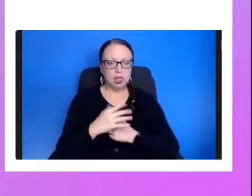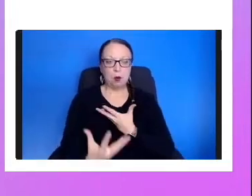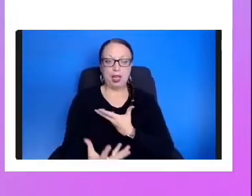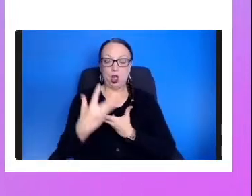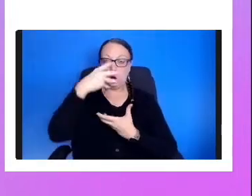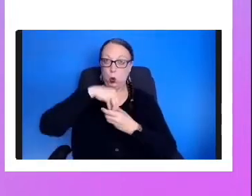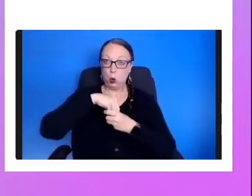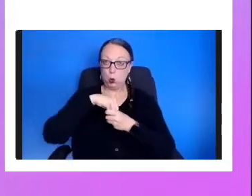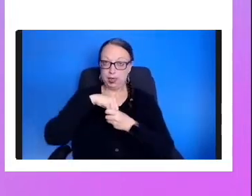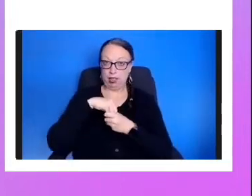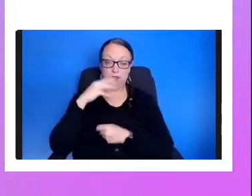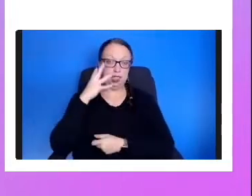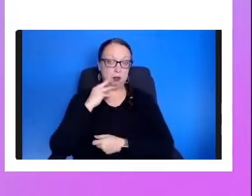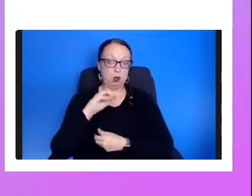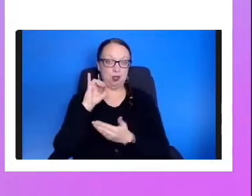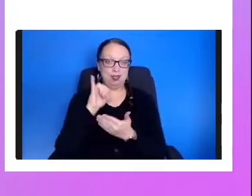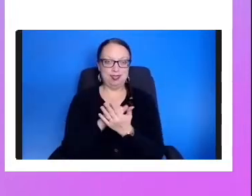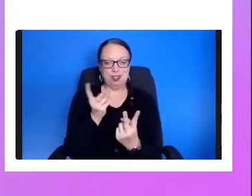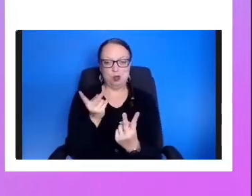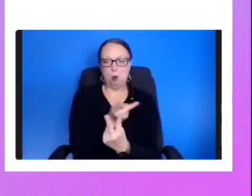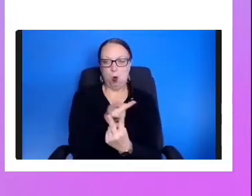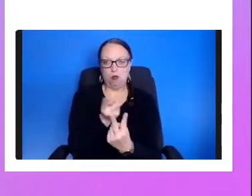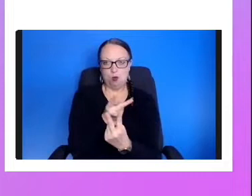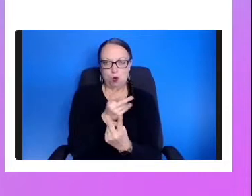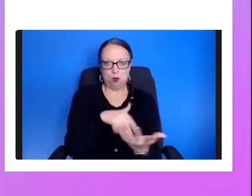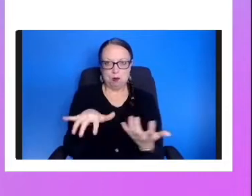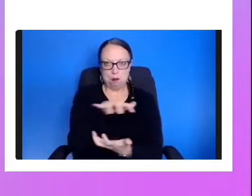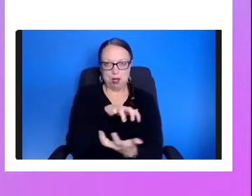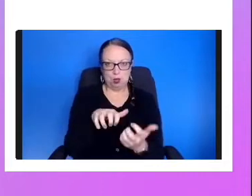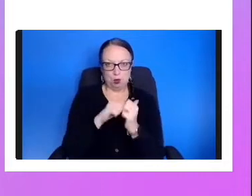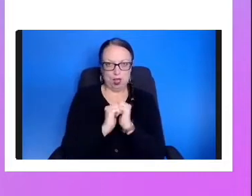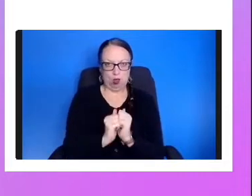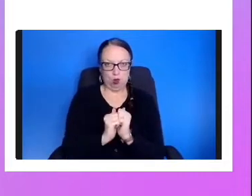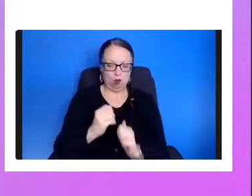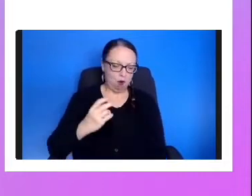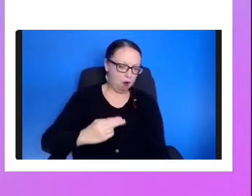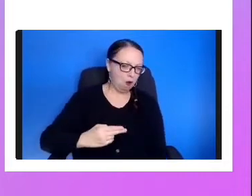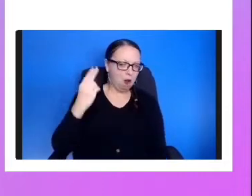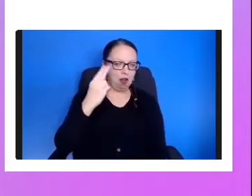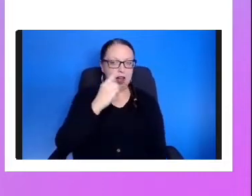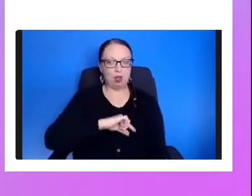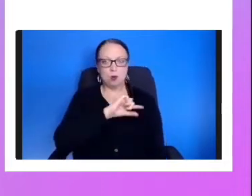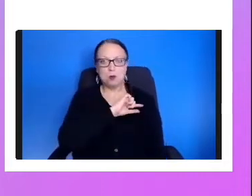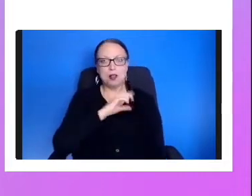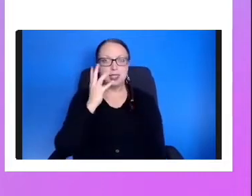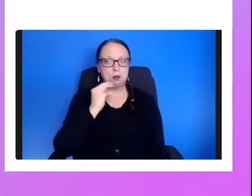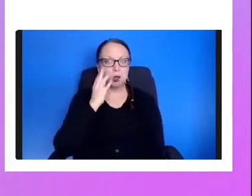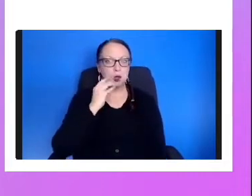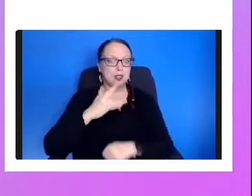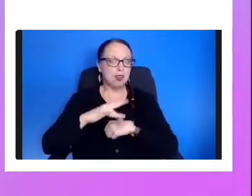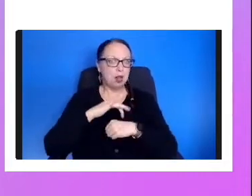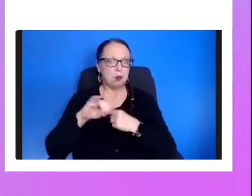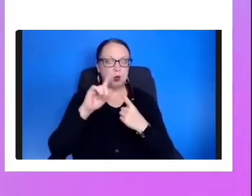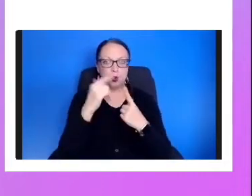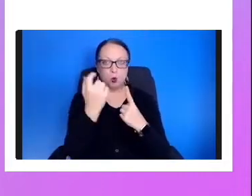it's just ensuring that there is a high quality experience available to everyone whether it's done through a universal approach